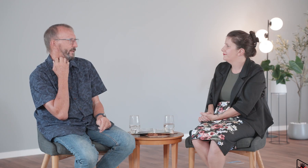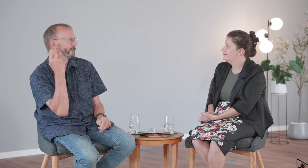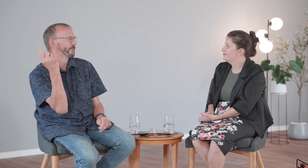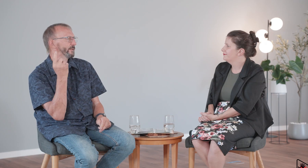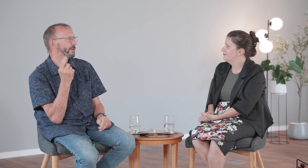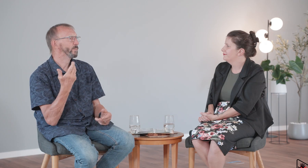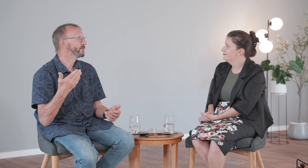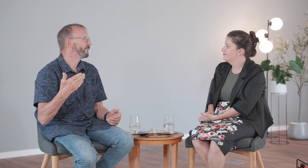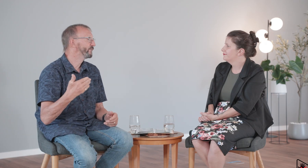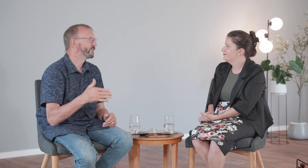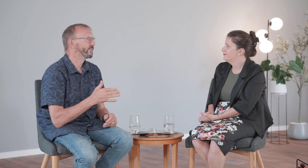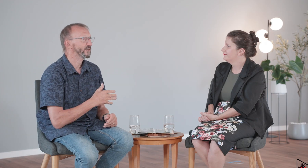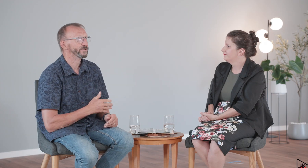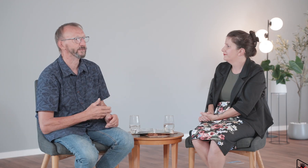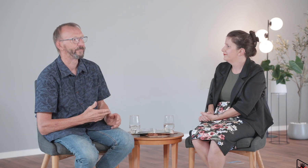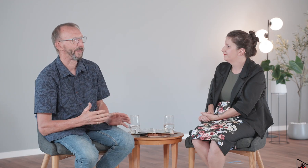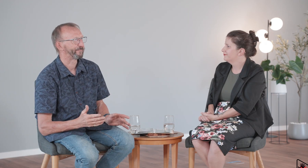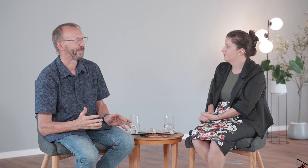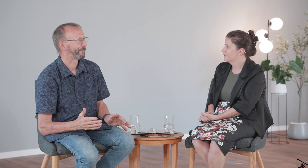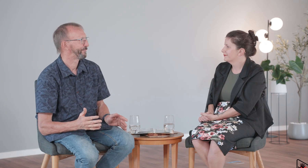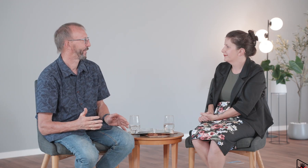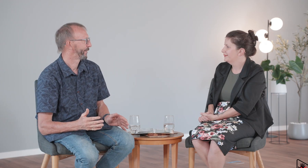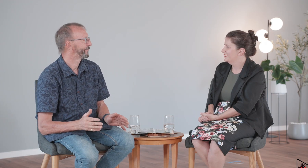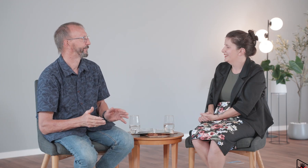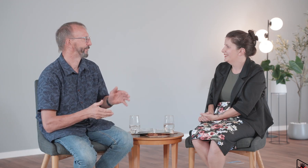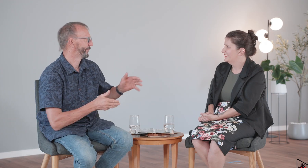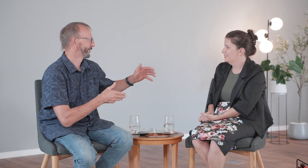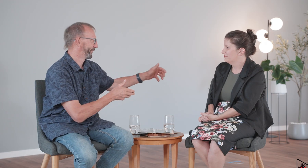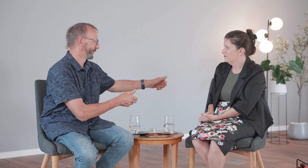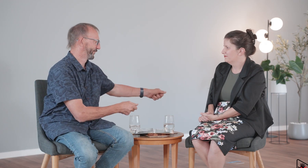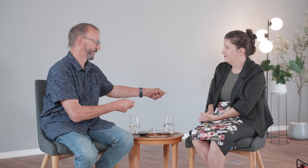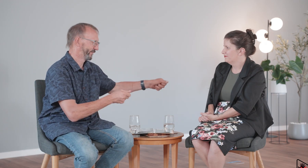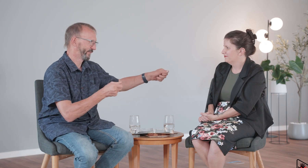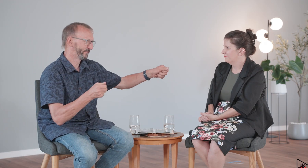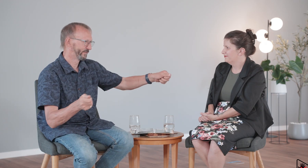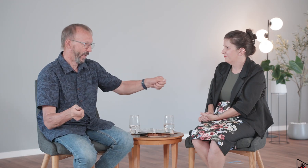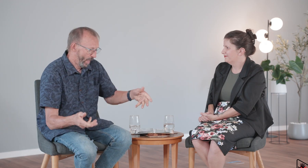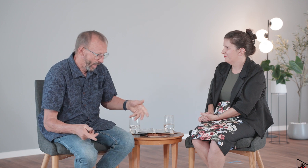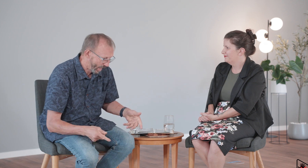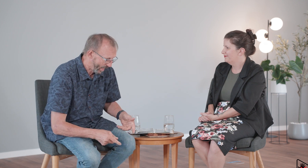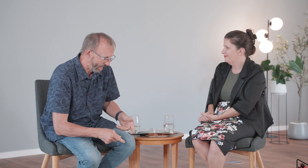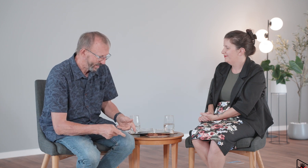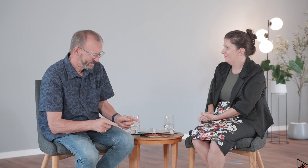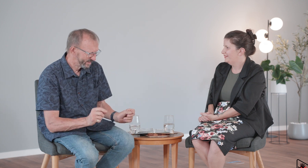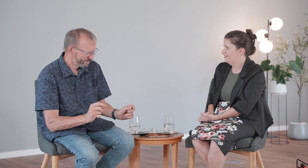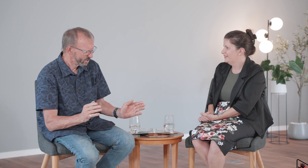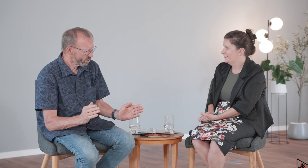"Oh no." And so he asked for the catch that he could inspect it. So we showed the fish bin and he